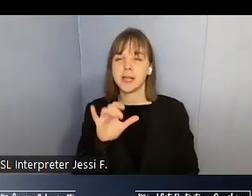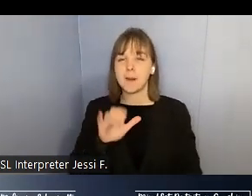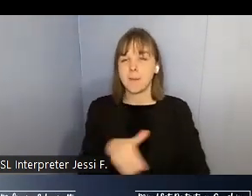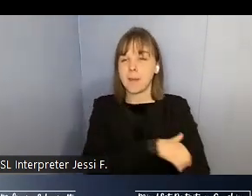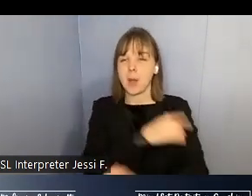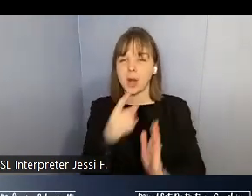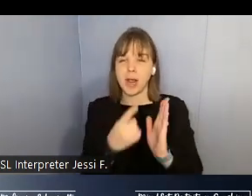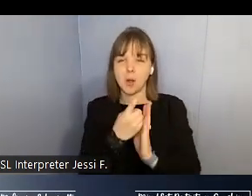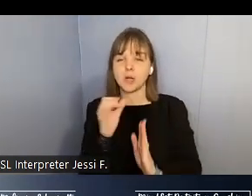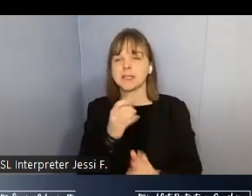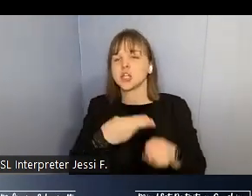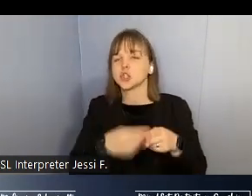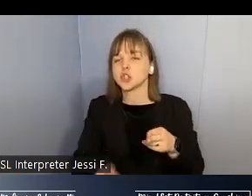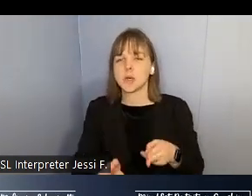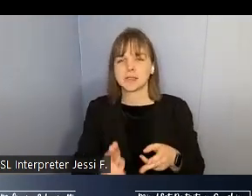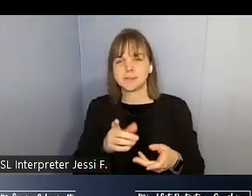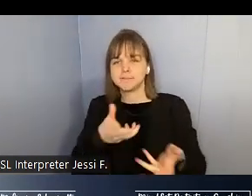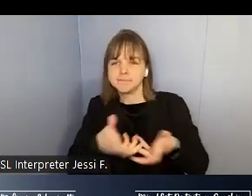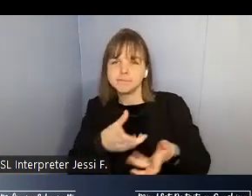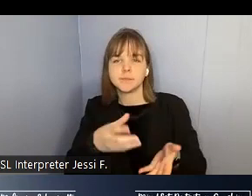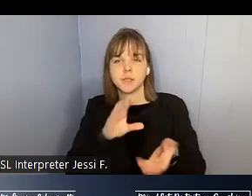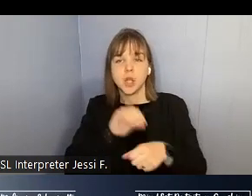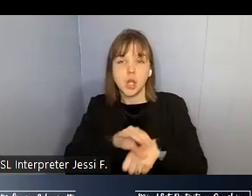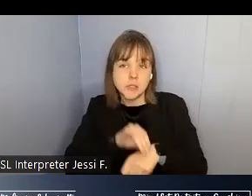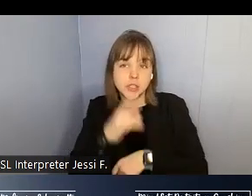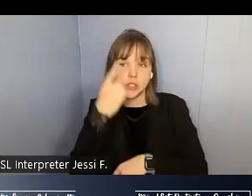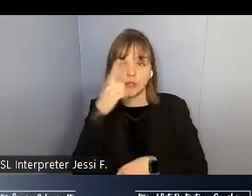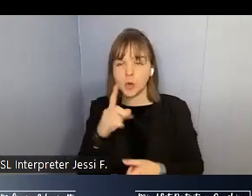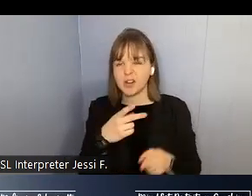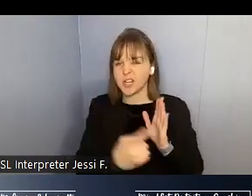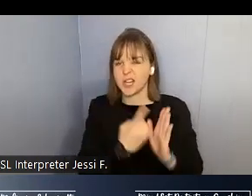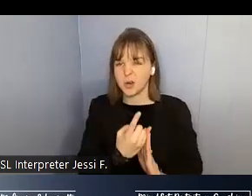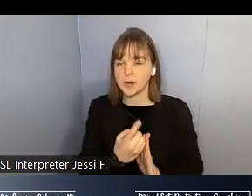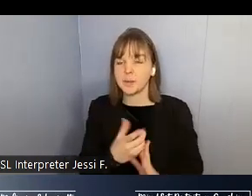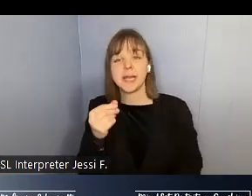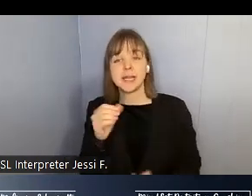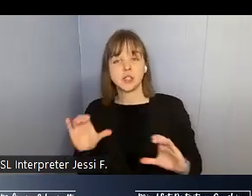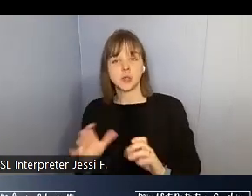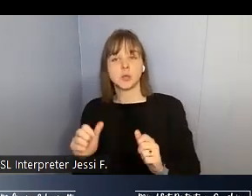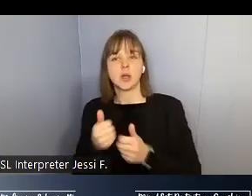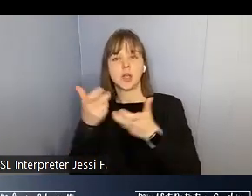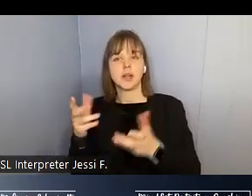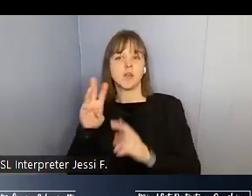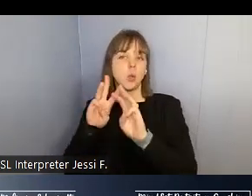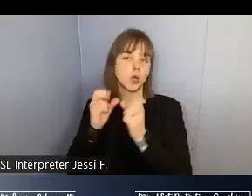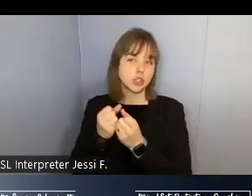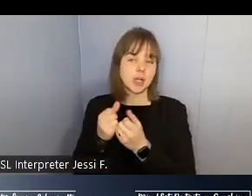and I do host lots of different kinds of webinars and in-person series for businesses and organizations. And I love doing things like this.